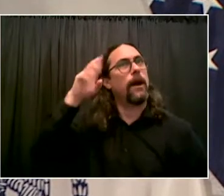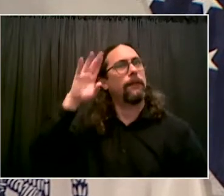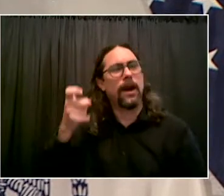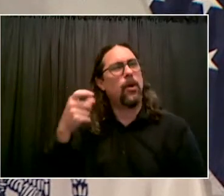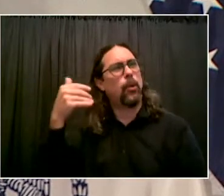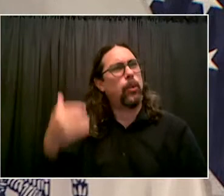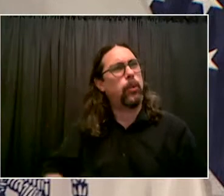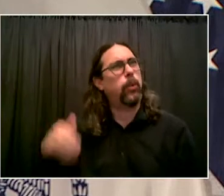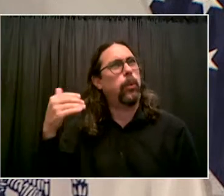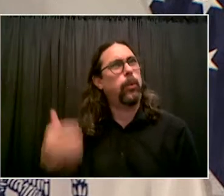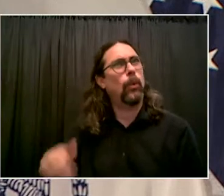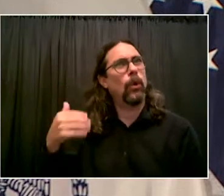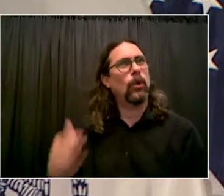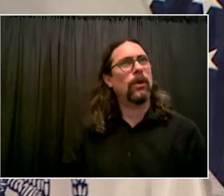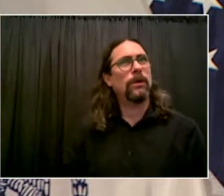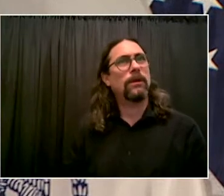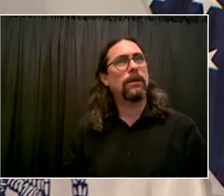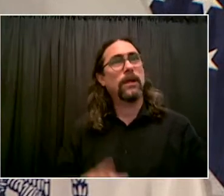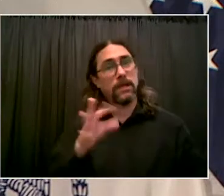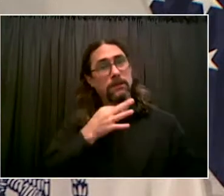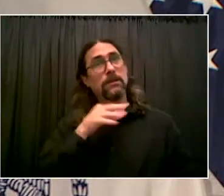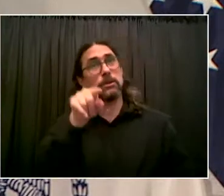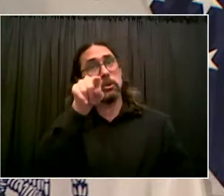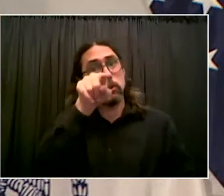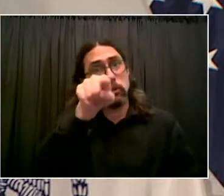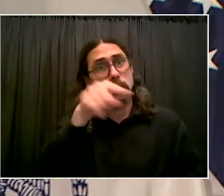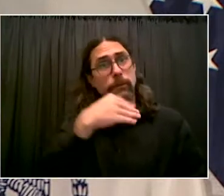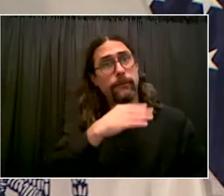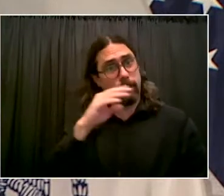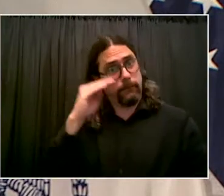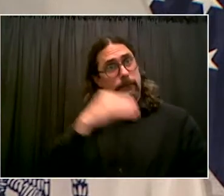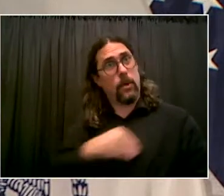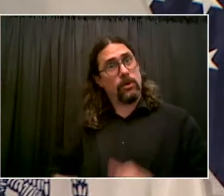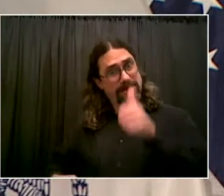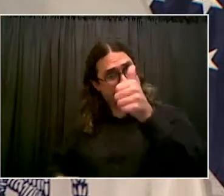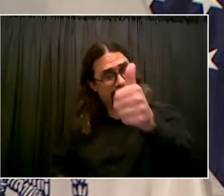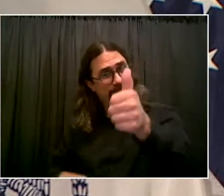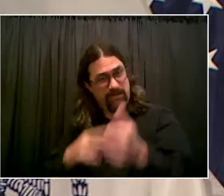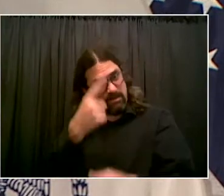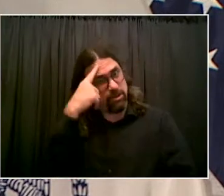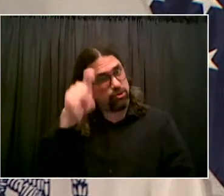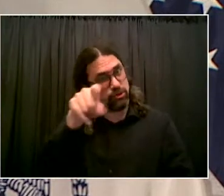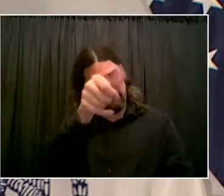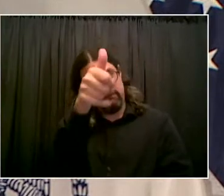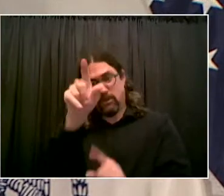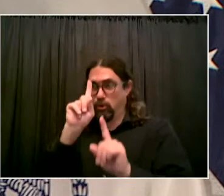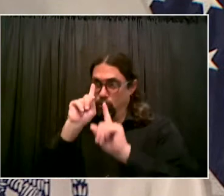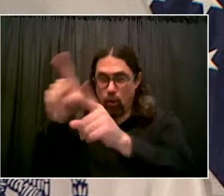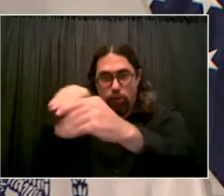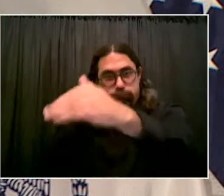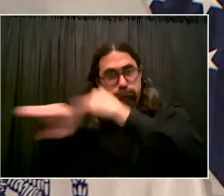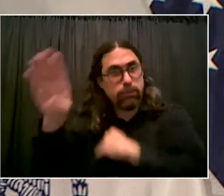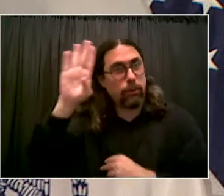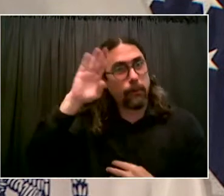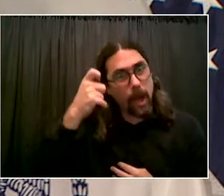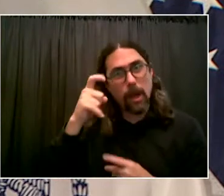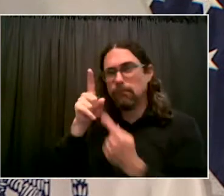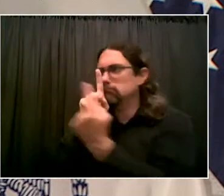HAVE THOUGHT ABOUT GOING TO THE BRONX AND TALKING TO PEOPLE, AND IF